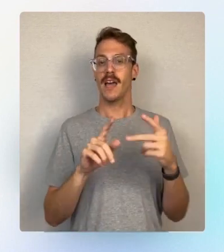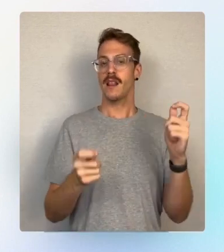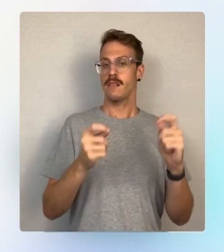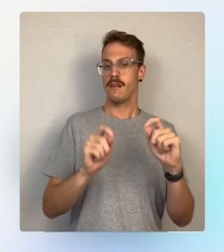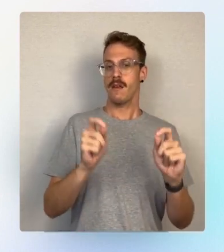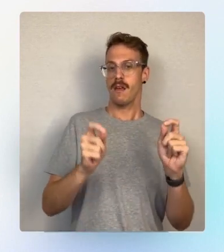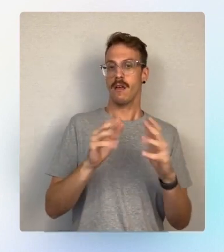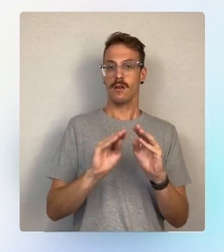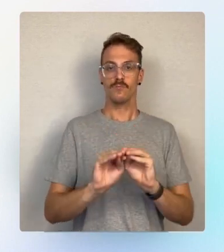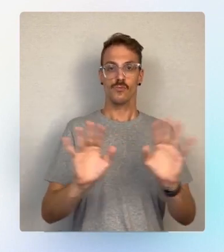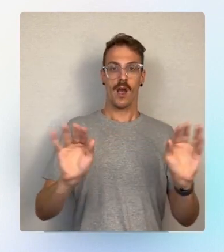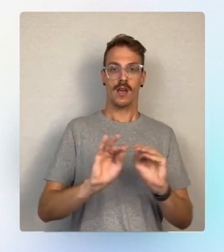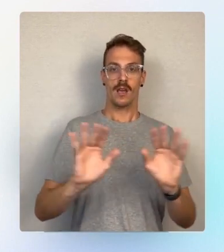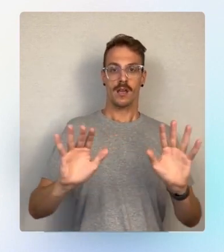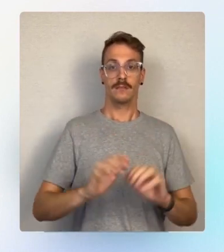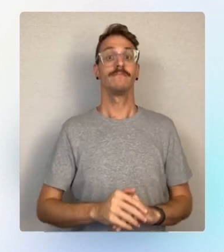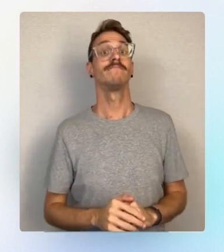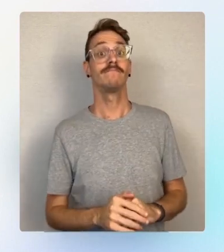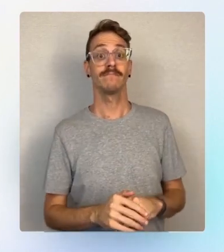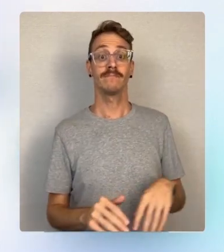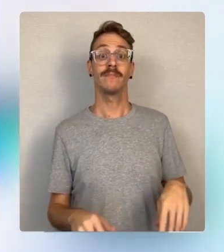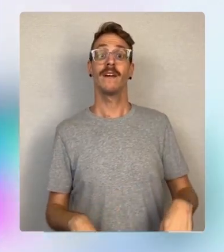FigminXR is a great example of this.